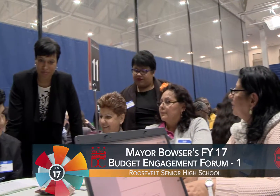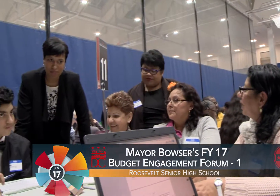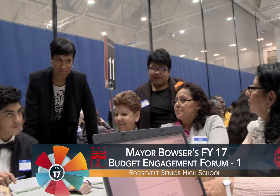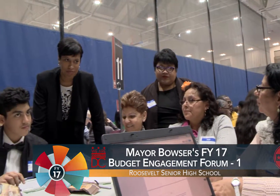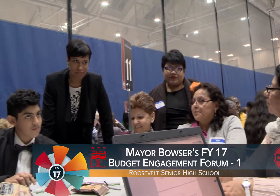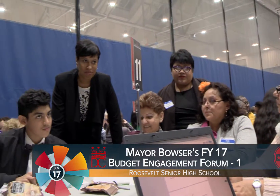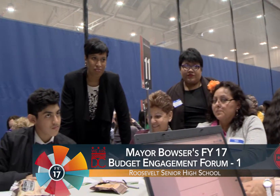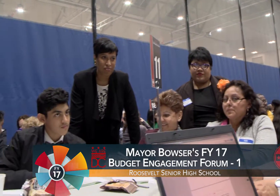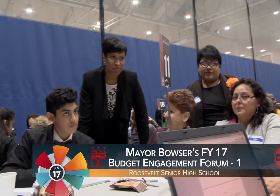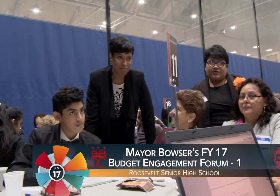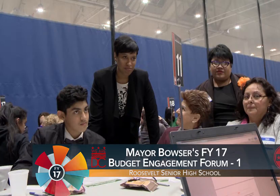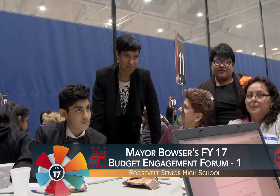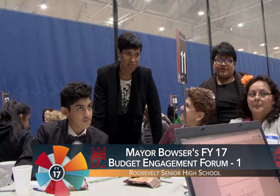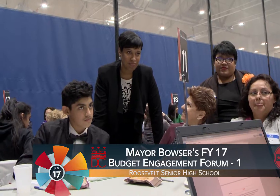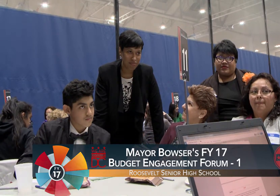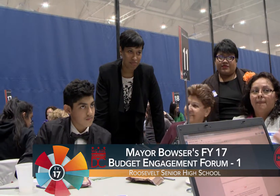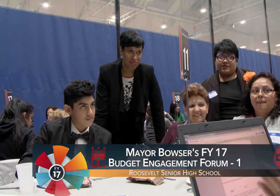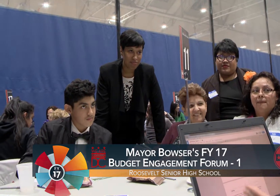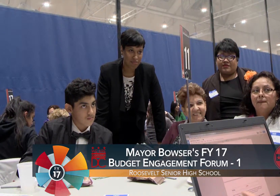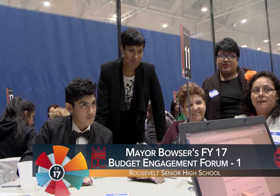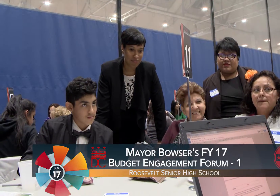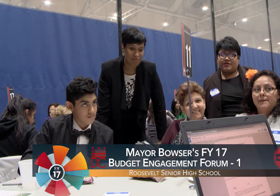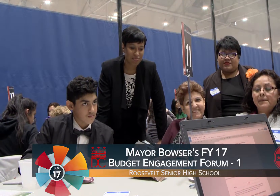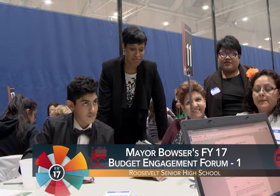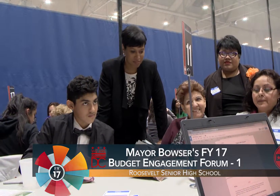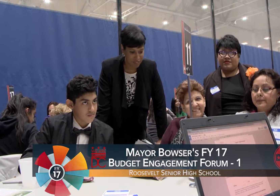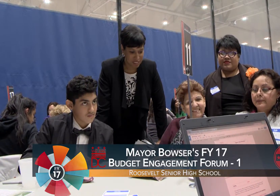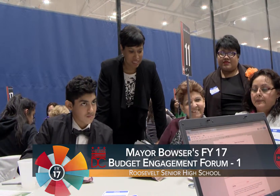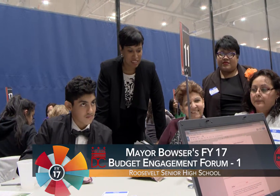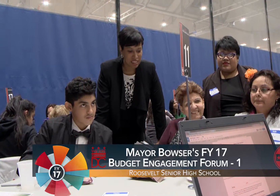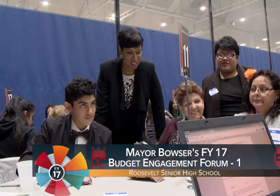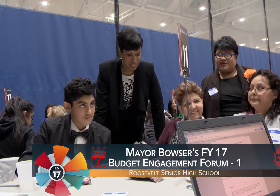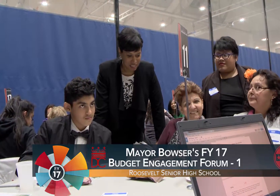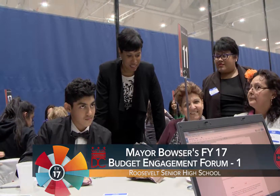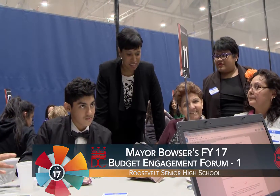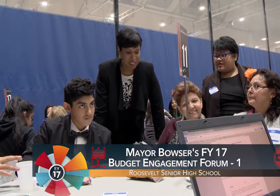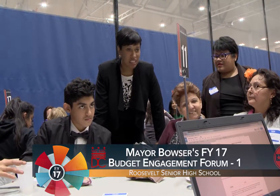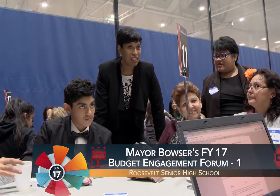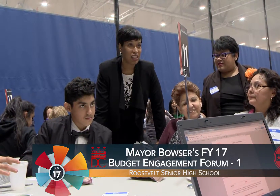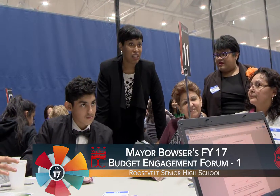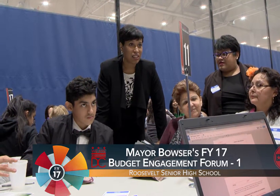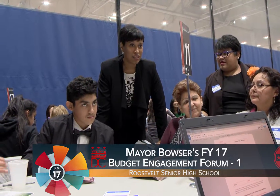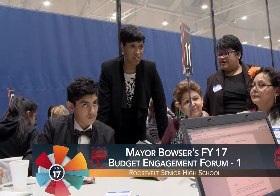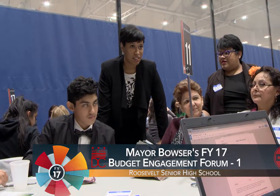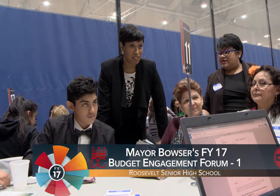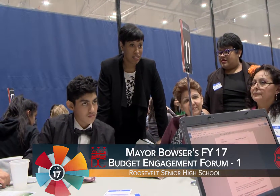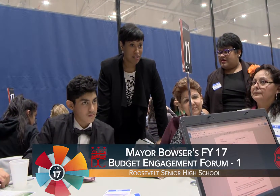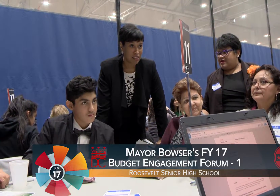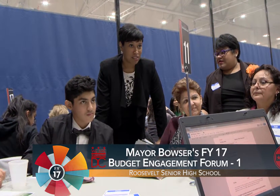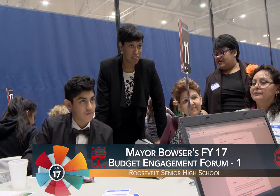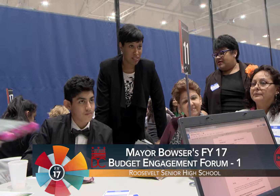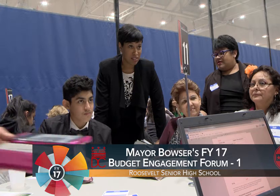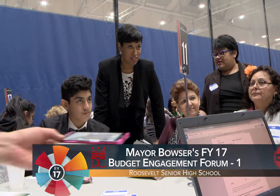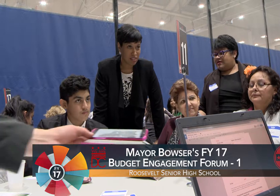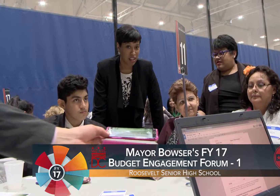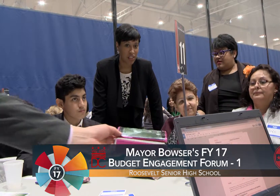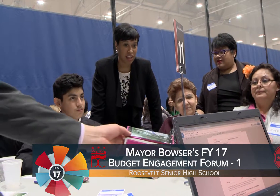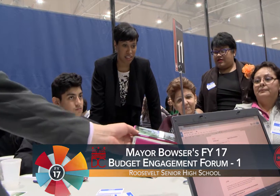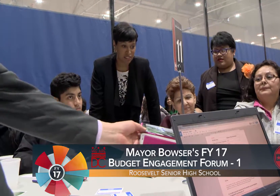KNOW, A THIRD OR HALF ON HEALTH AND HUMAN SERVICES AND WHAT WOULD GIVE IN? >> EDUCATION WITH 60?